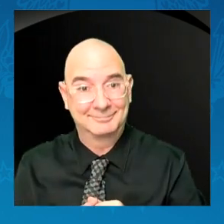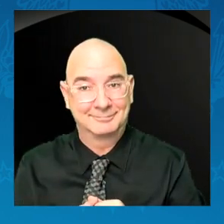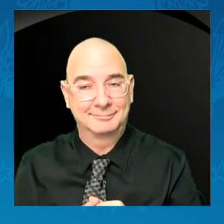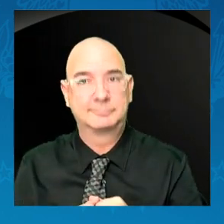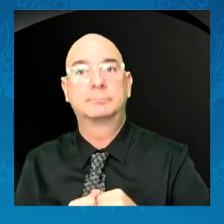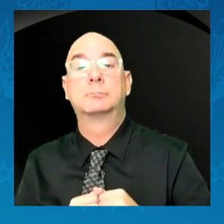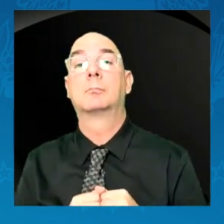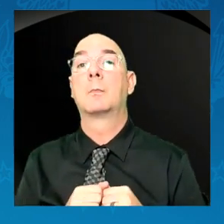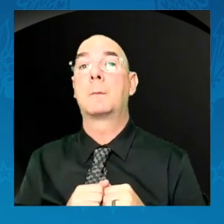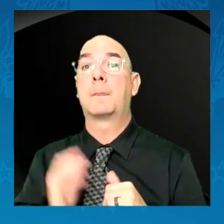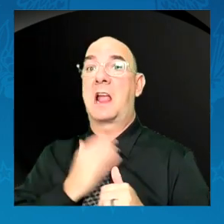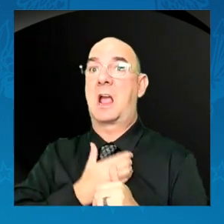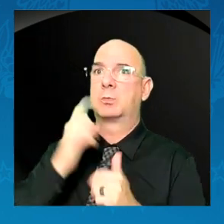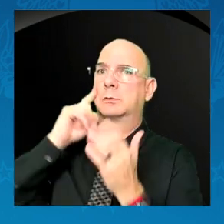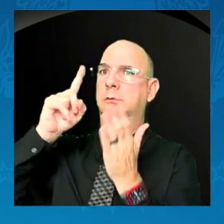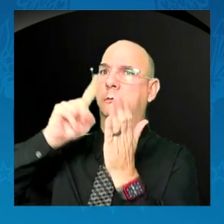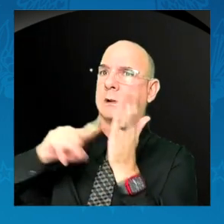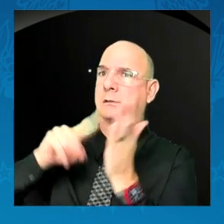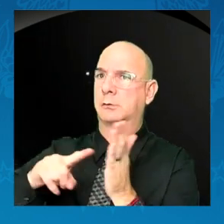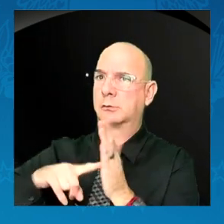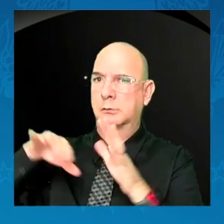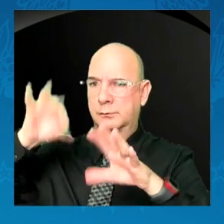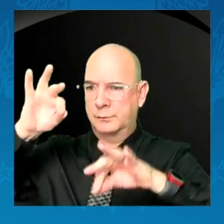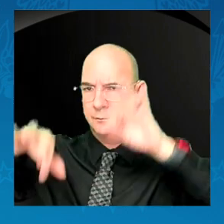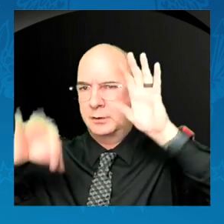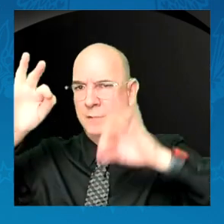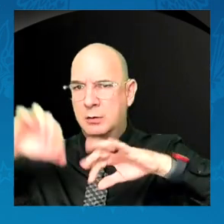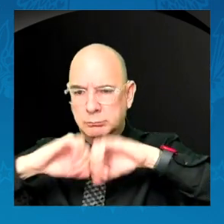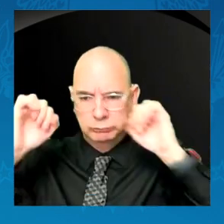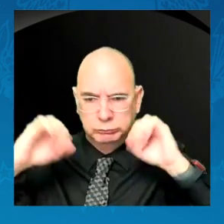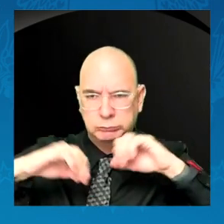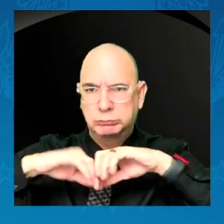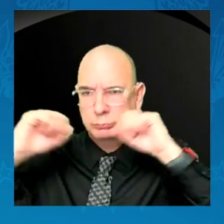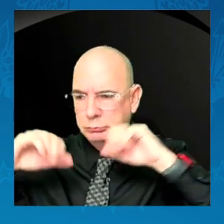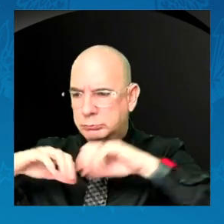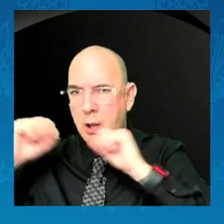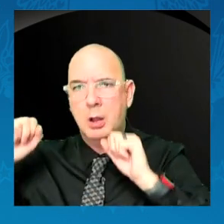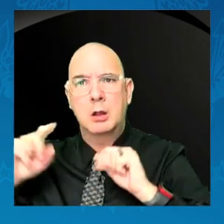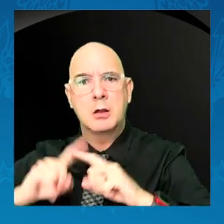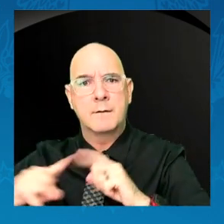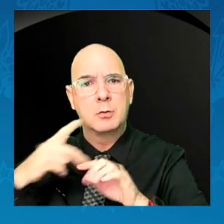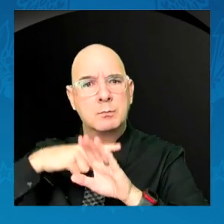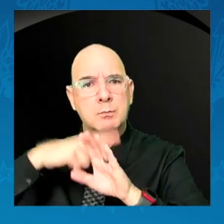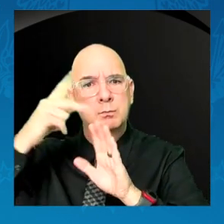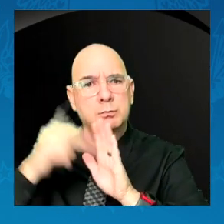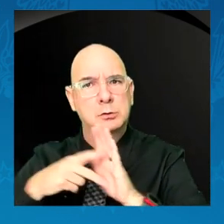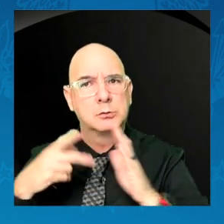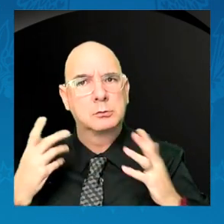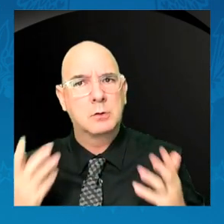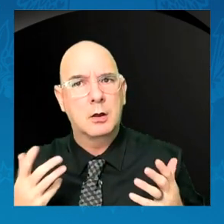has been primarily focused on reviewing and understanding the proposed lunar architecture for a return mission to the Moon